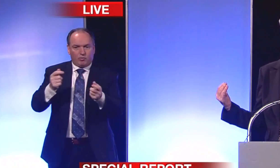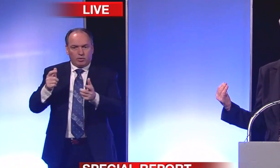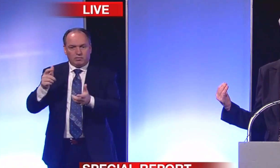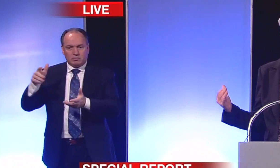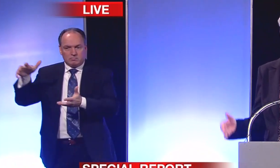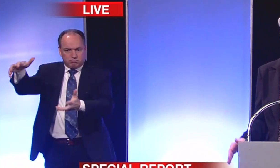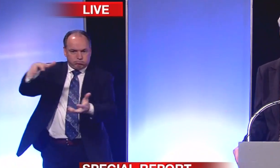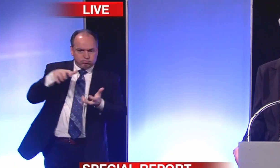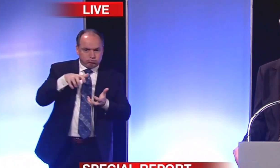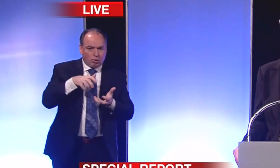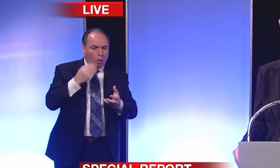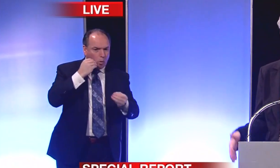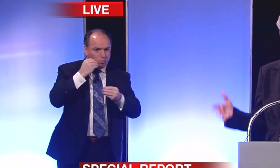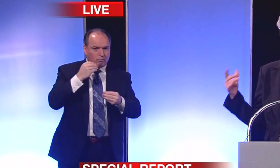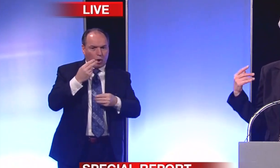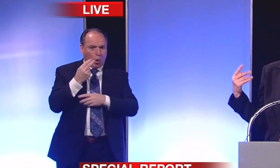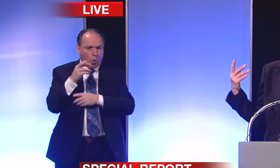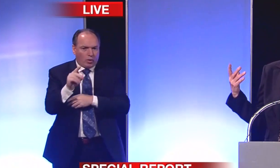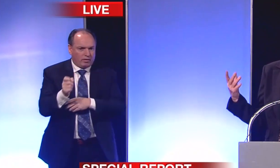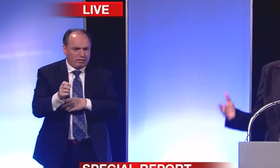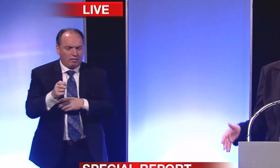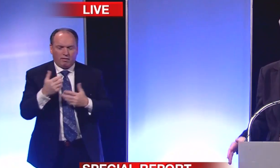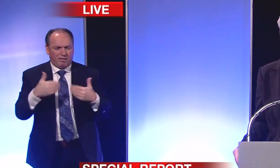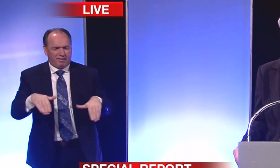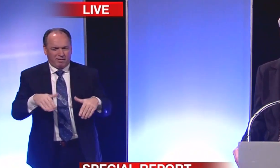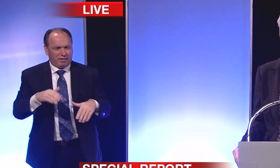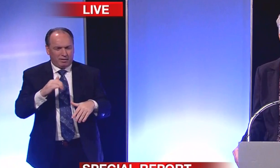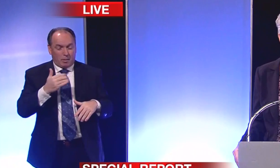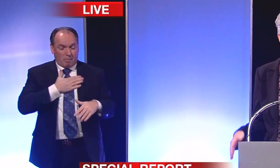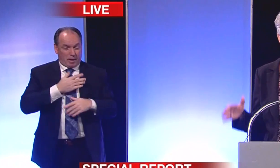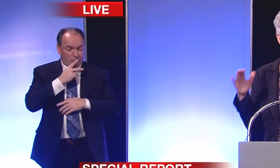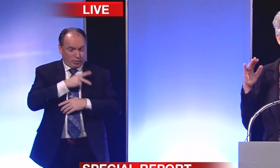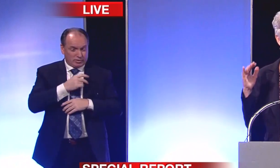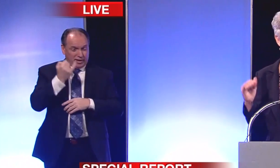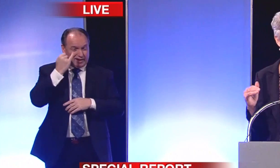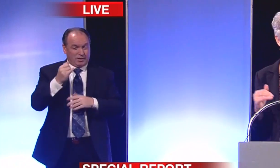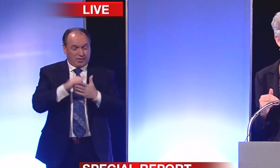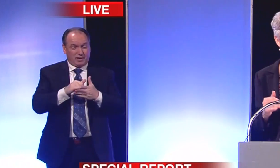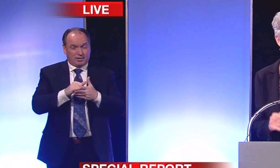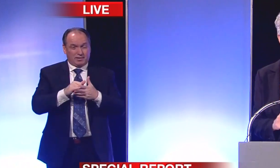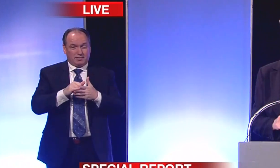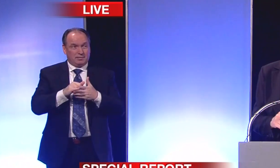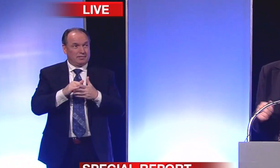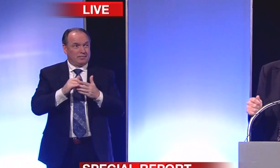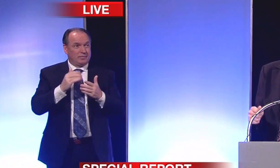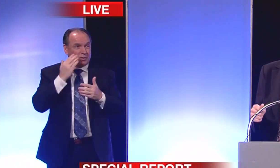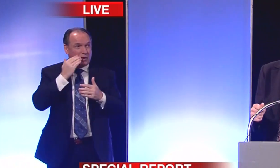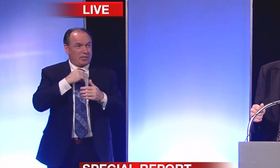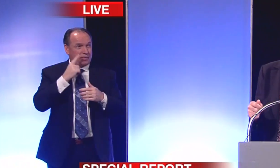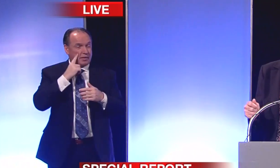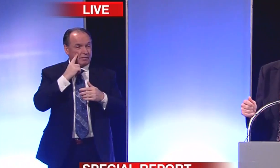NORMALLY DO AND WHAT WE NEED, GROCERY STORES HAVE A CHANCE TO CATCH UP. AS SOON AS THEY HAVE SOMETHING IN STOCK PEOPLE GO IN, BY TOO